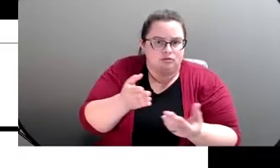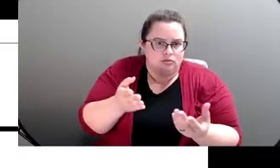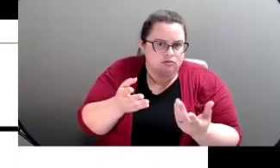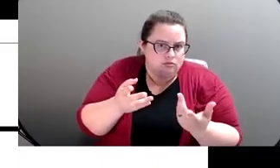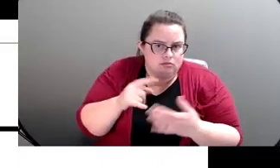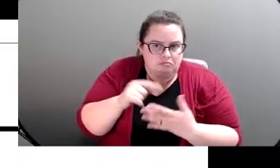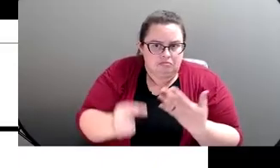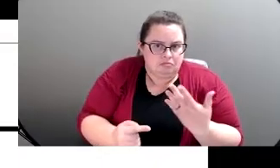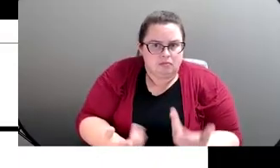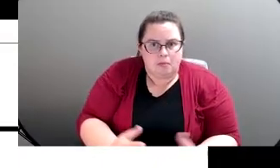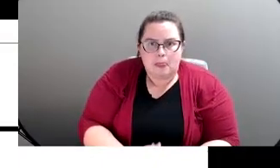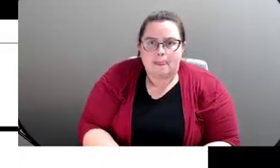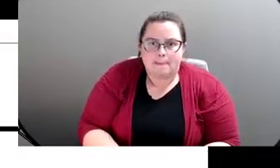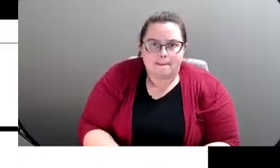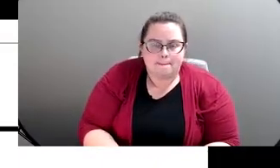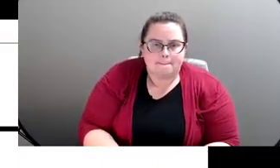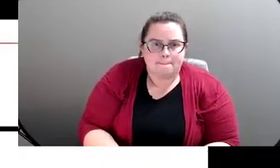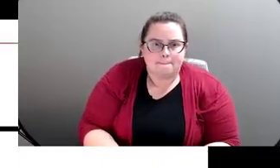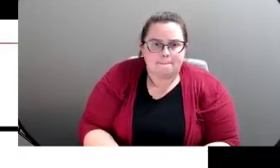Yeah.